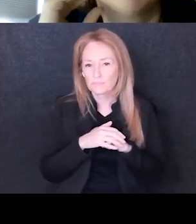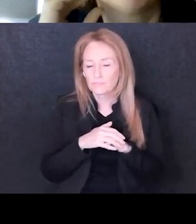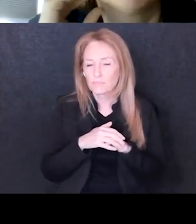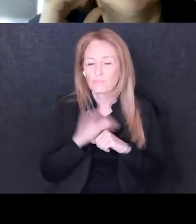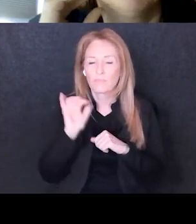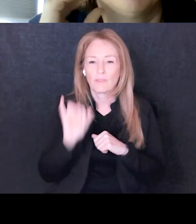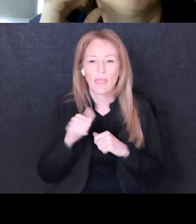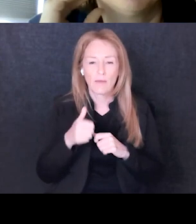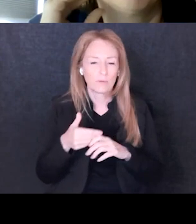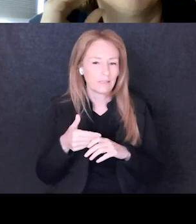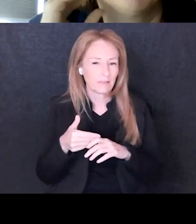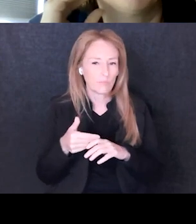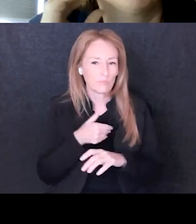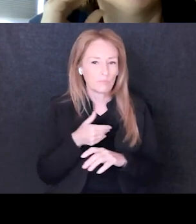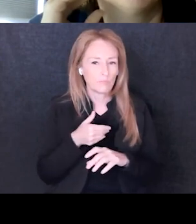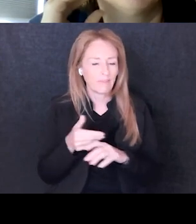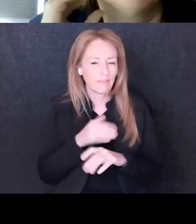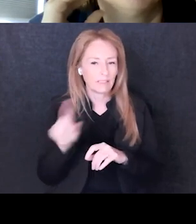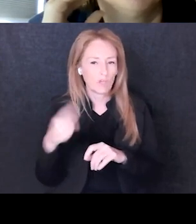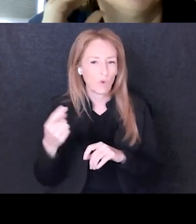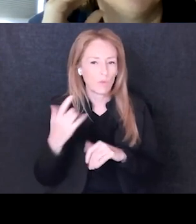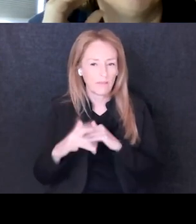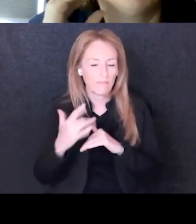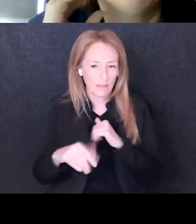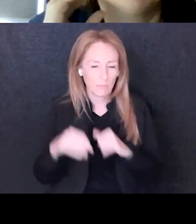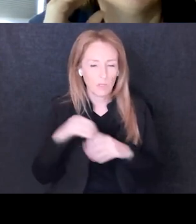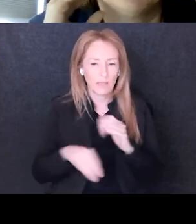IN ONE COUNTY AND ANOTHER COUNTY NEEDS THEM, THEY CAN BE AVAILABLE REGIONALLY. BEST PRACTICES.